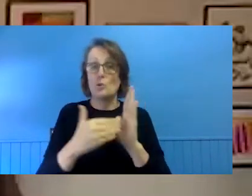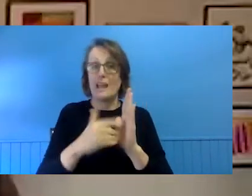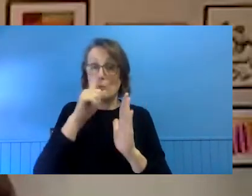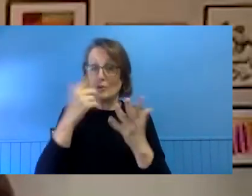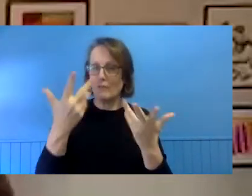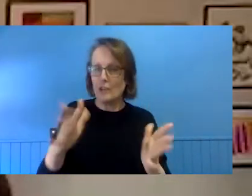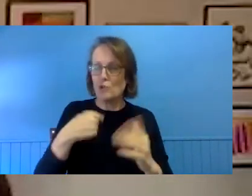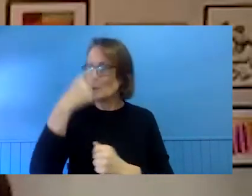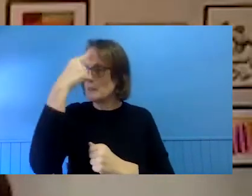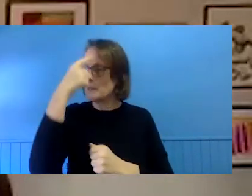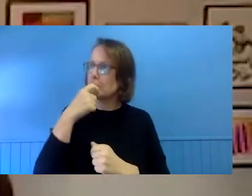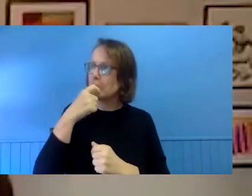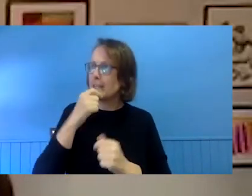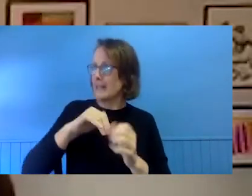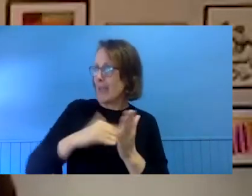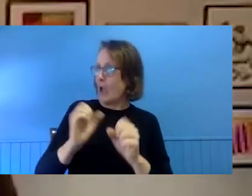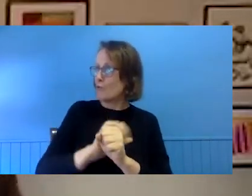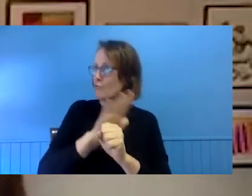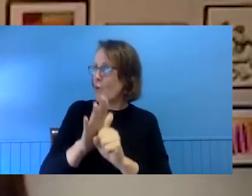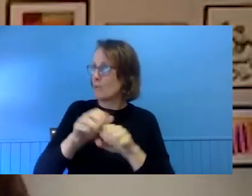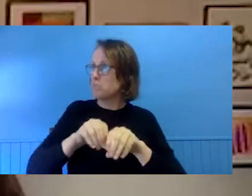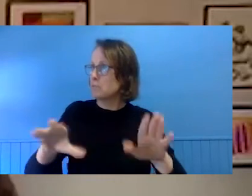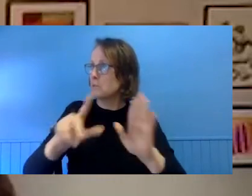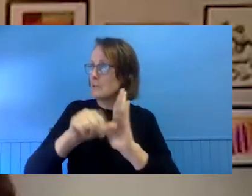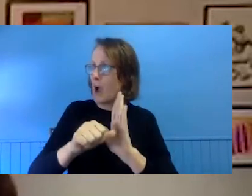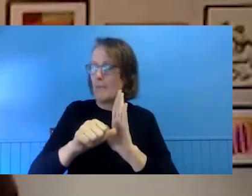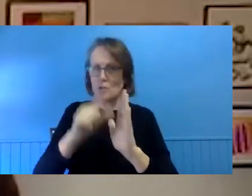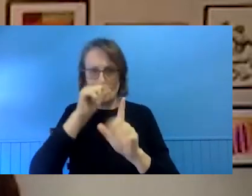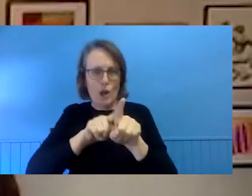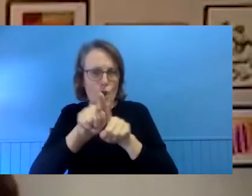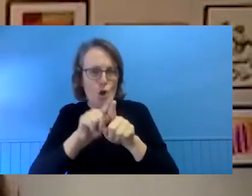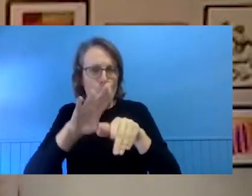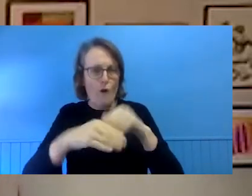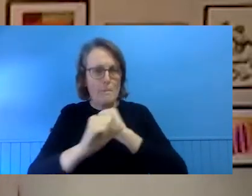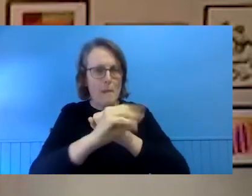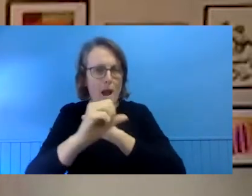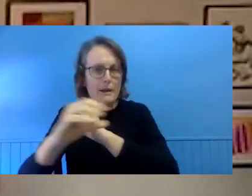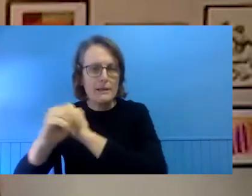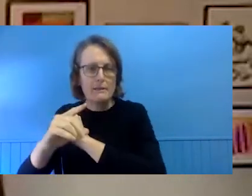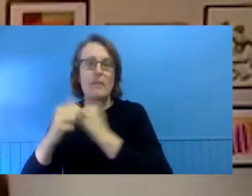use this time to upskill and make the most of marketing. It is with